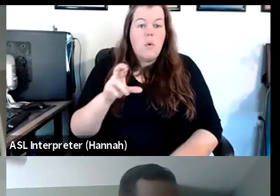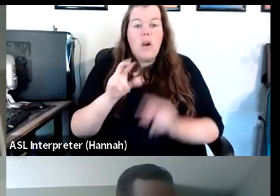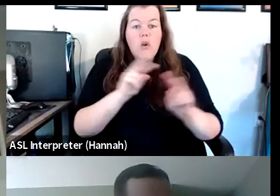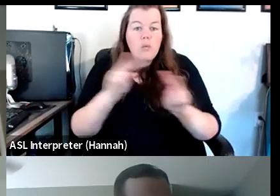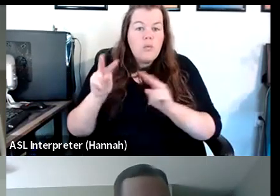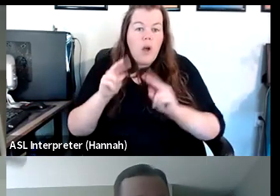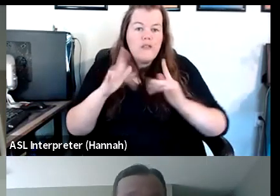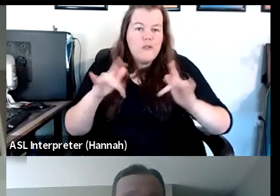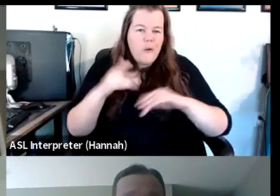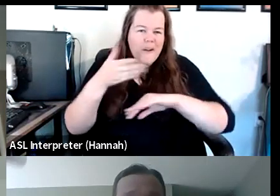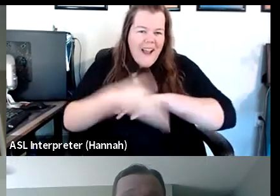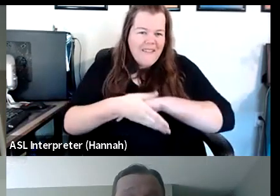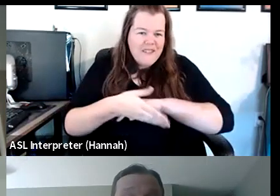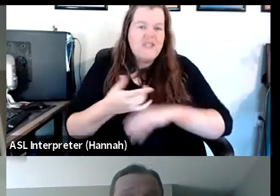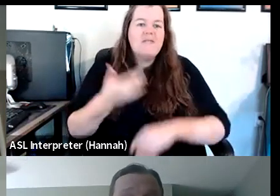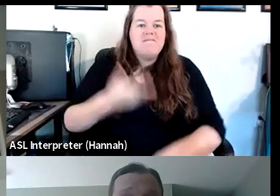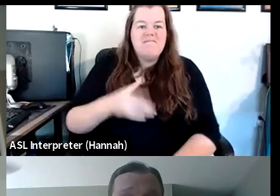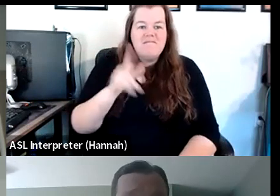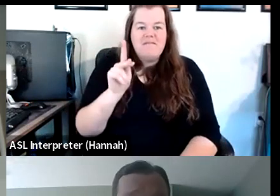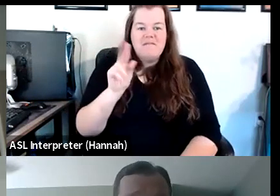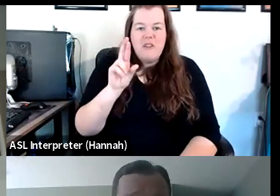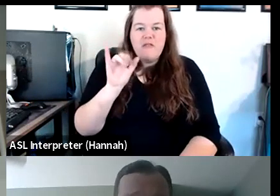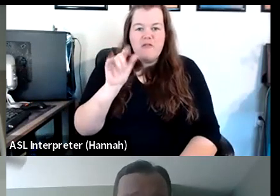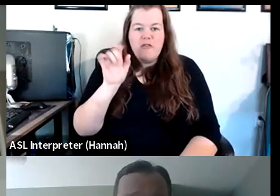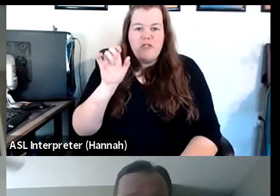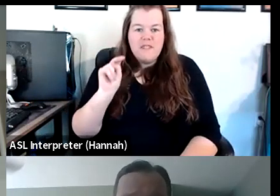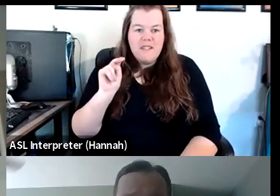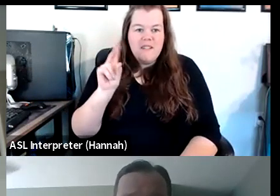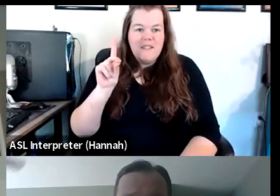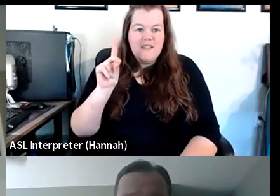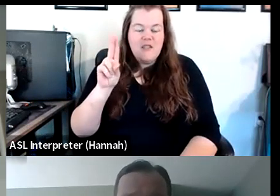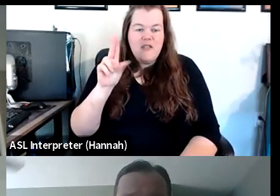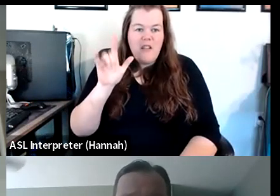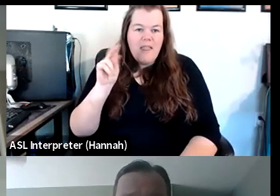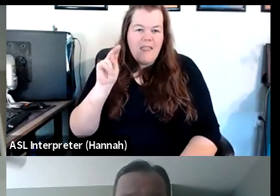after this, my name is Kristen Dulaney. I'm a paralegal and a project manager for Indiana